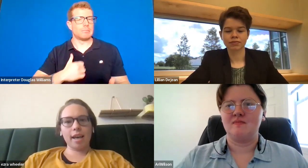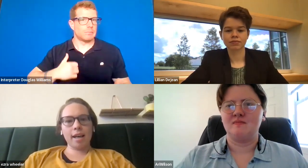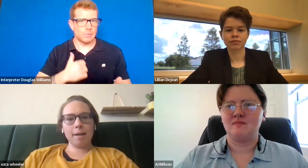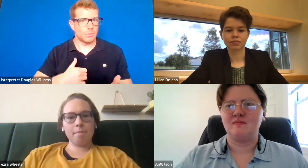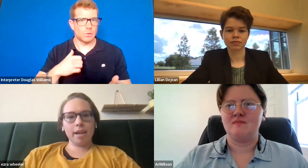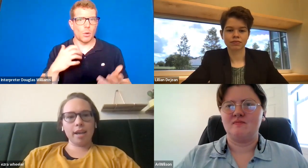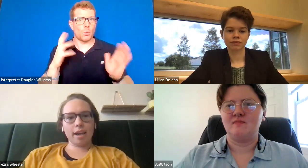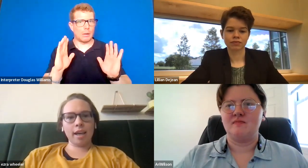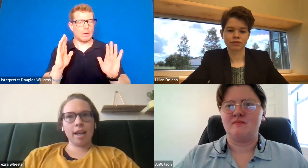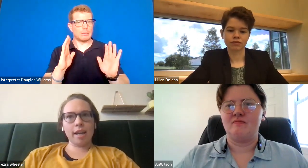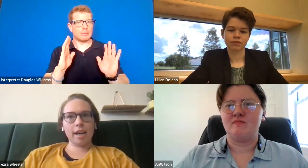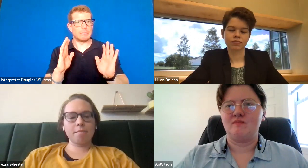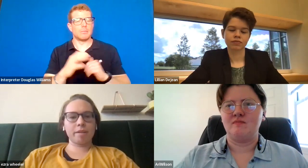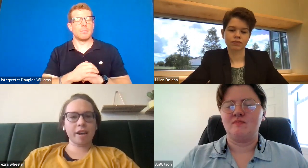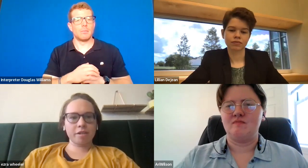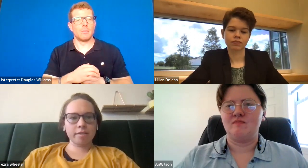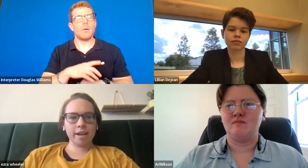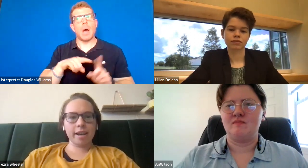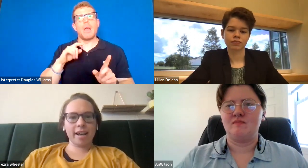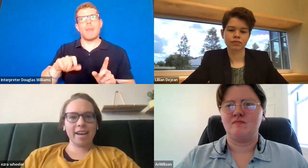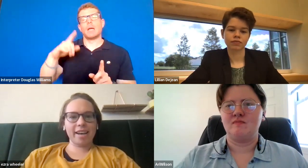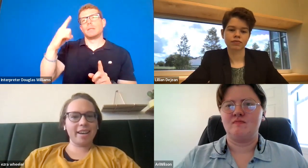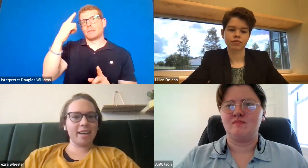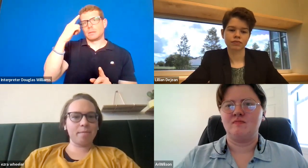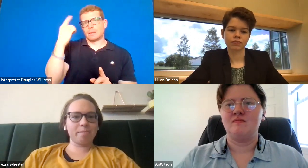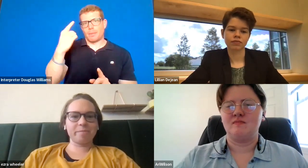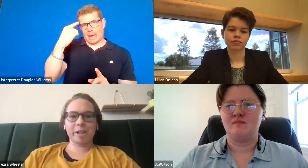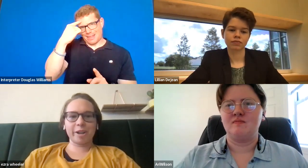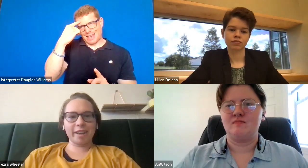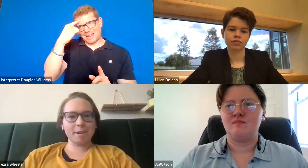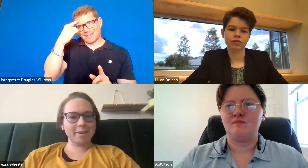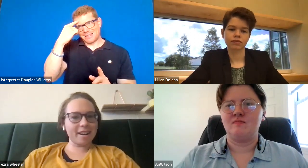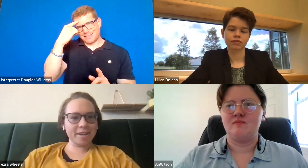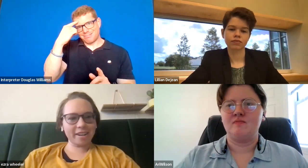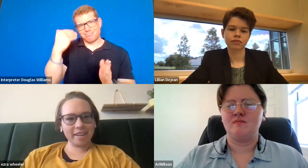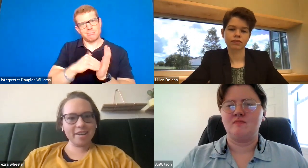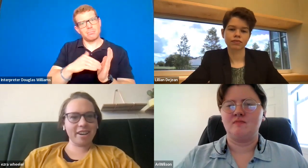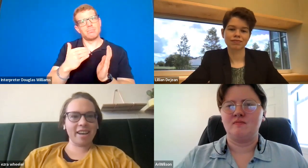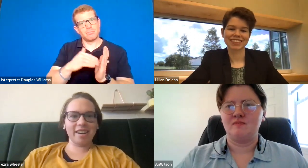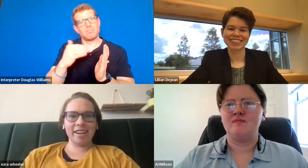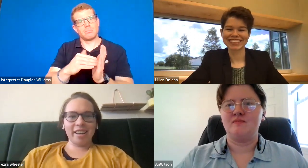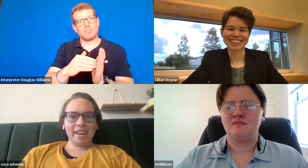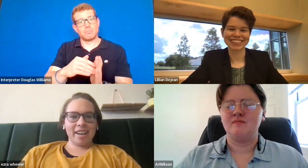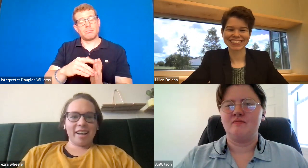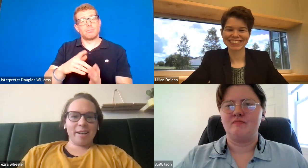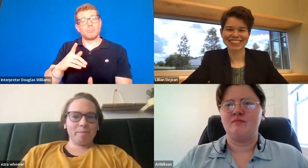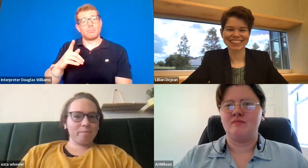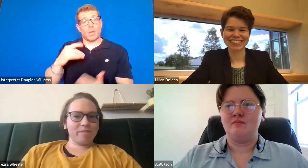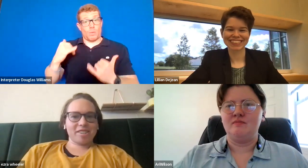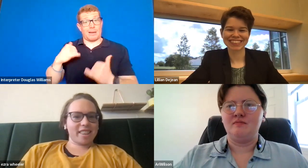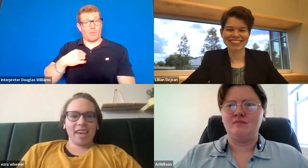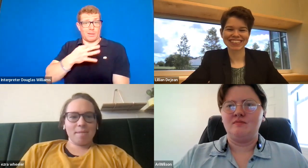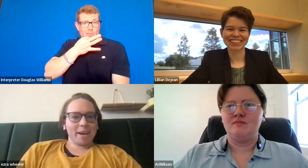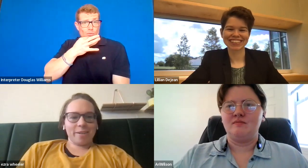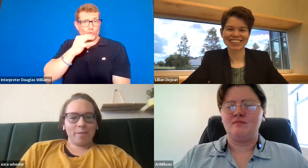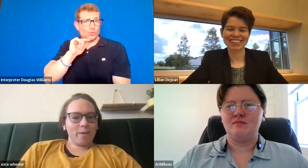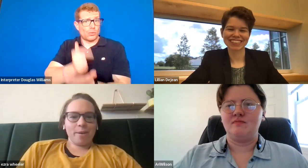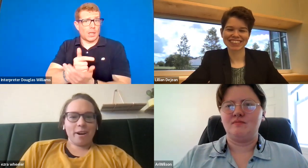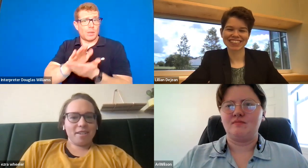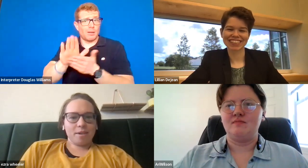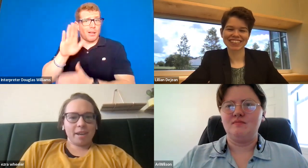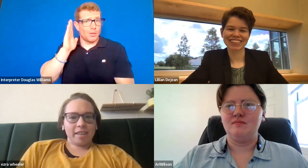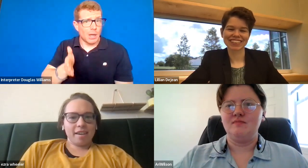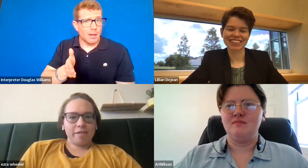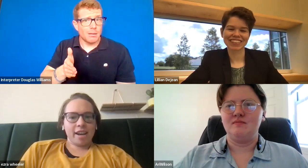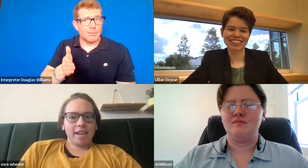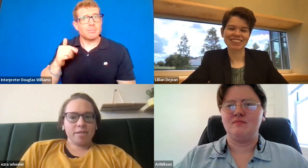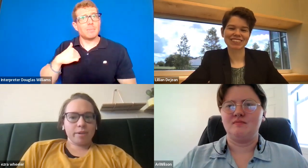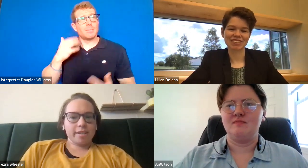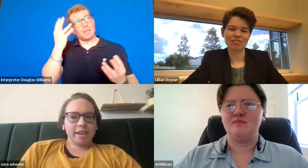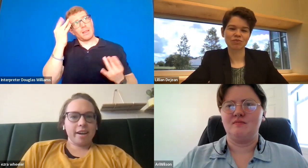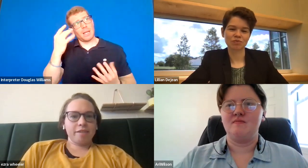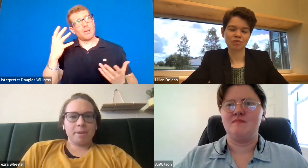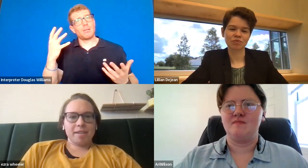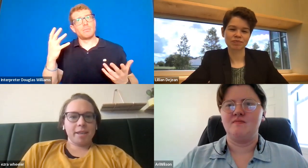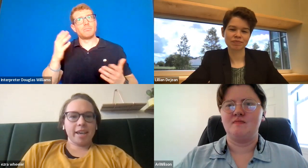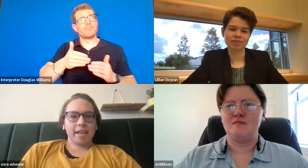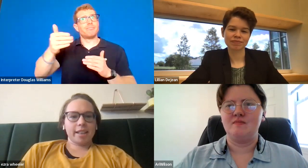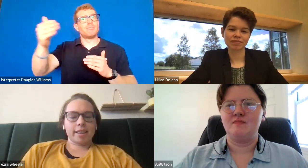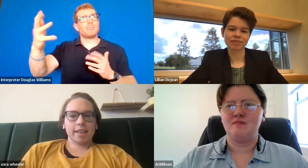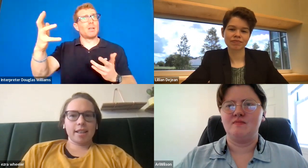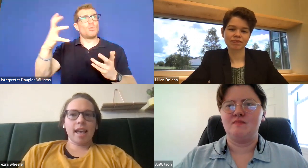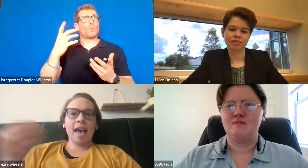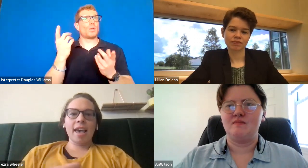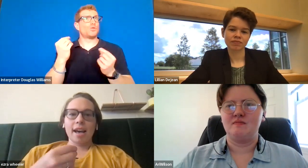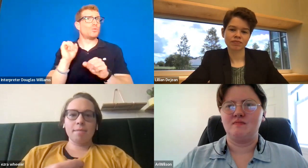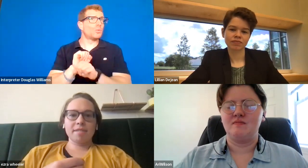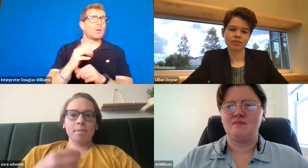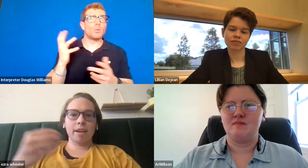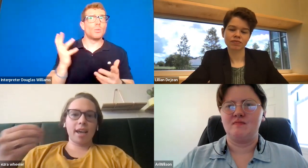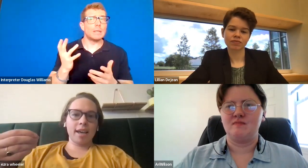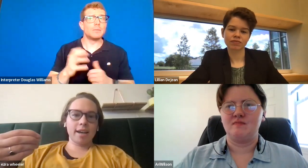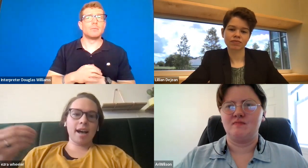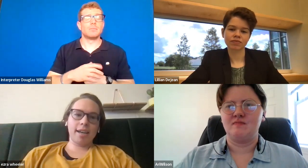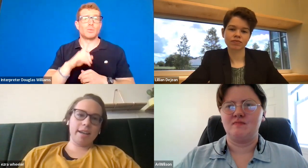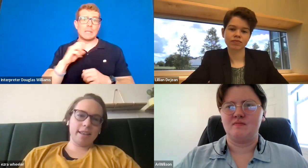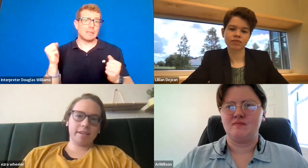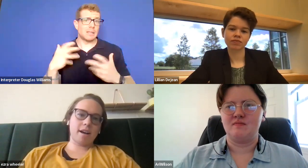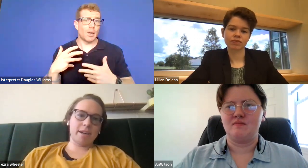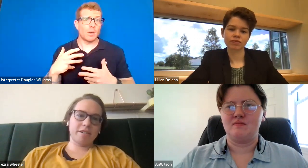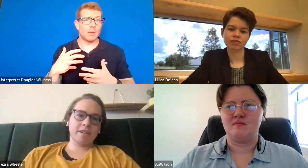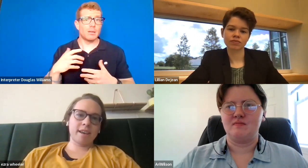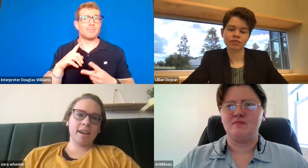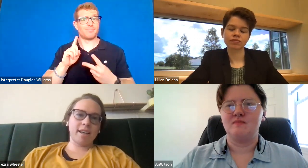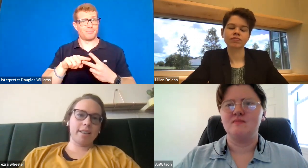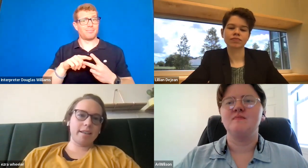In any kind of professional setting. I am currently about to graduate college and just thinking about what I wanna do with my life, and it is really scary for me to be like a I am disabled, and I need These accommodations.